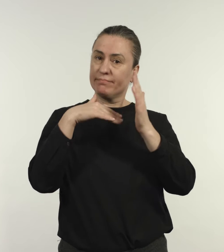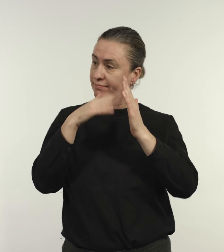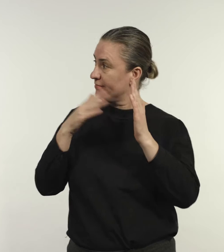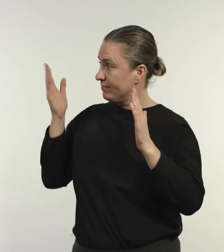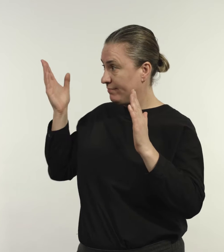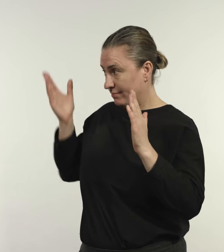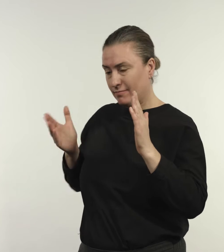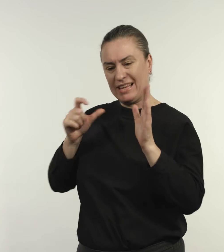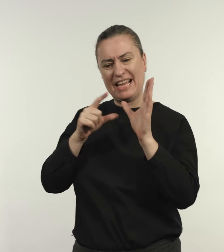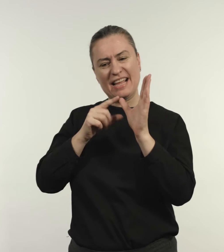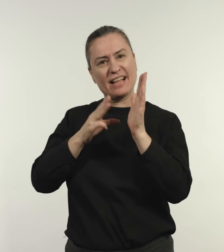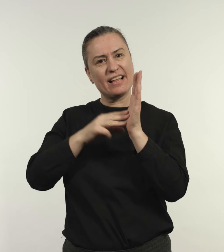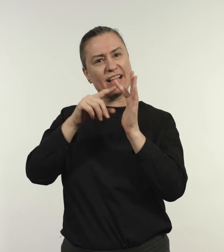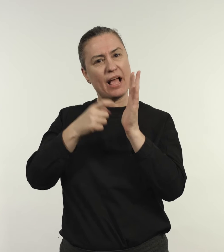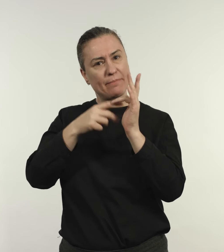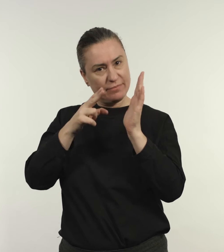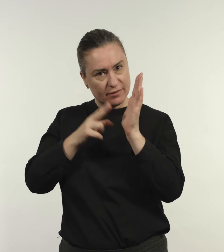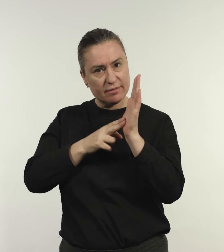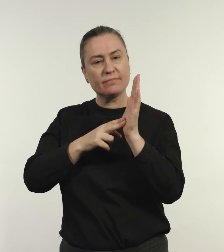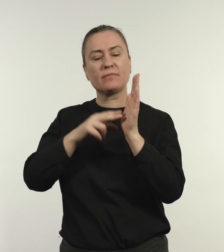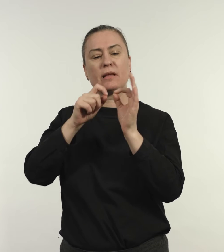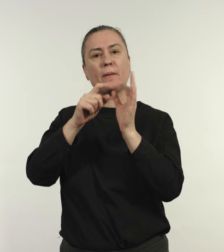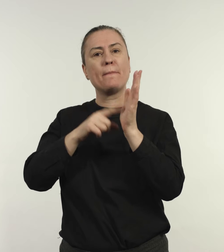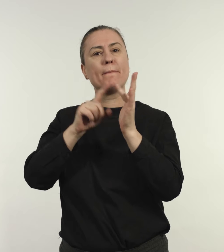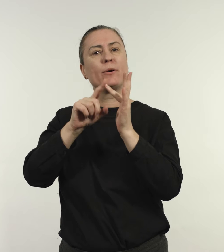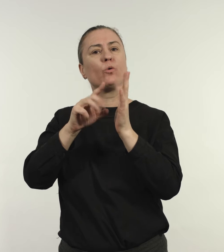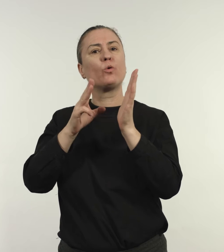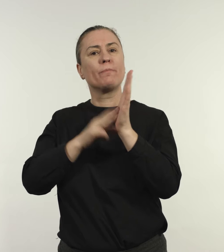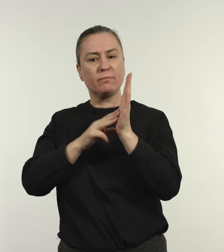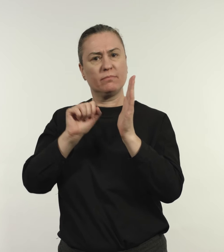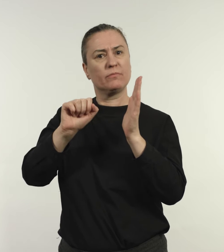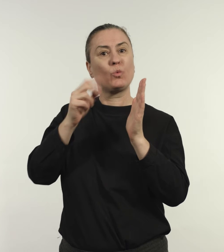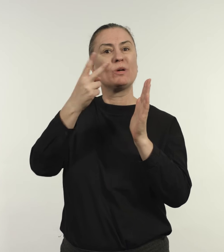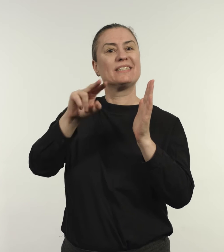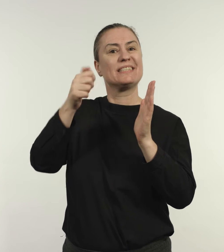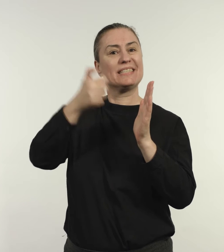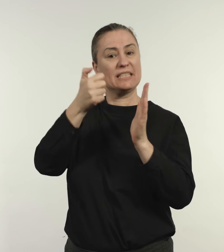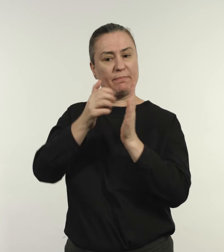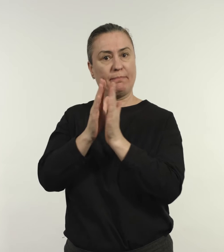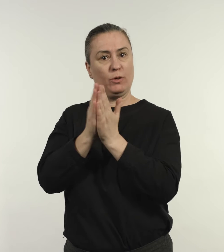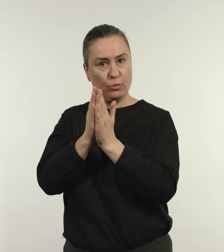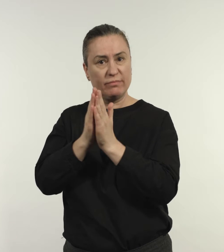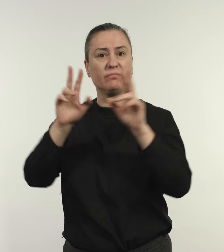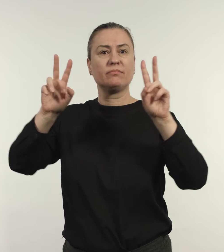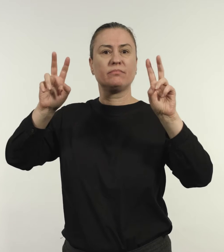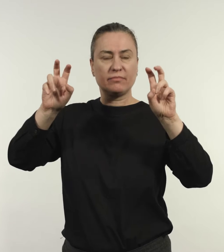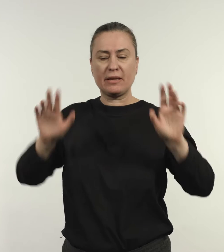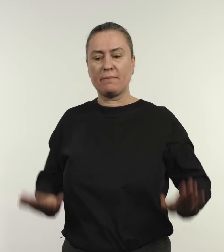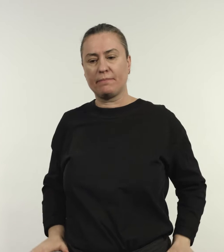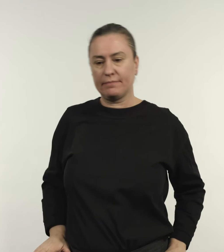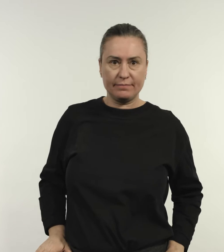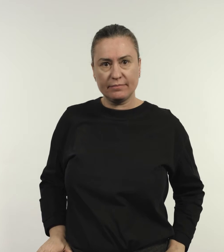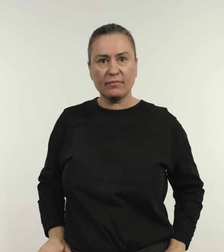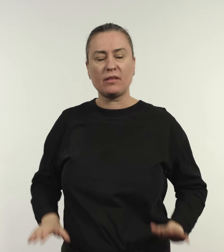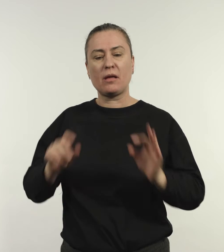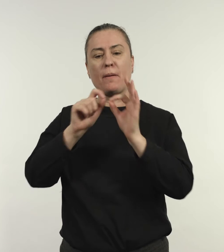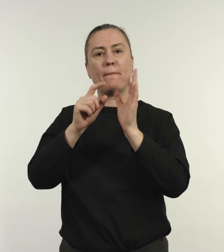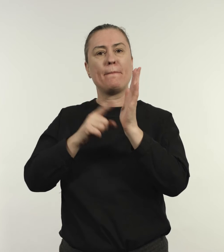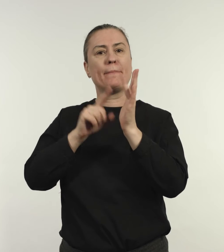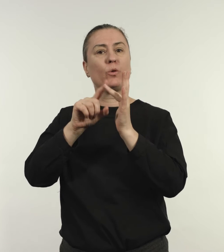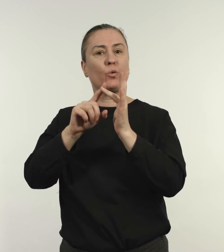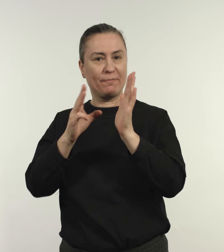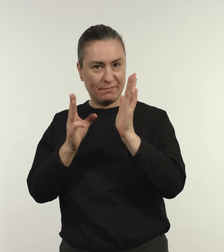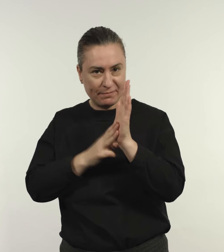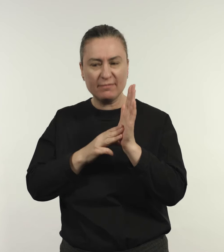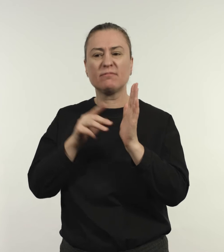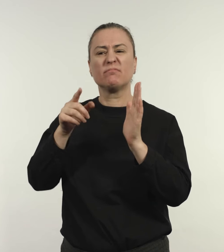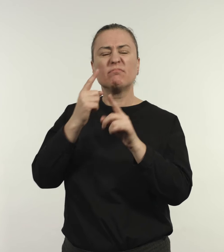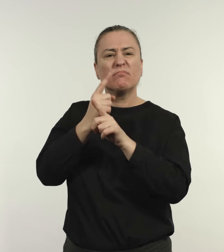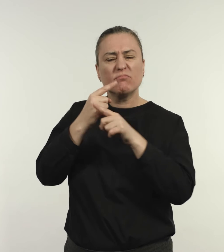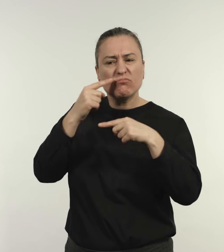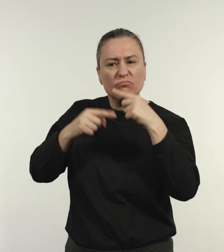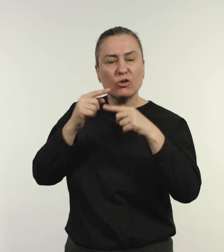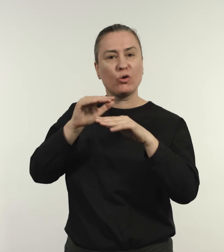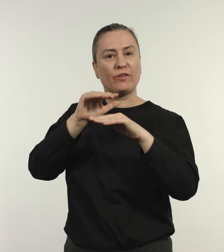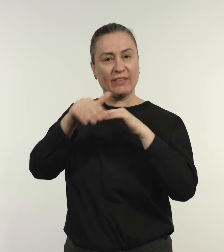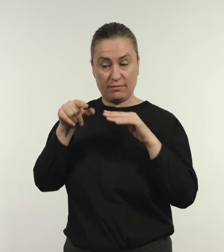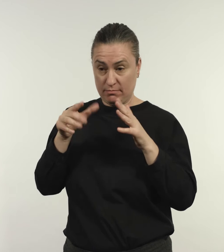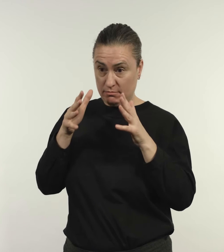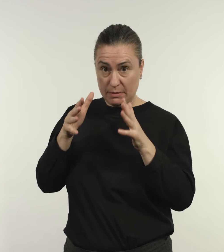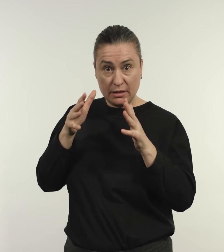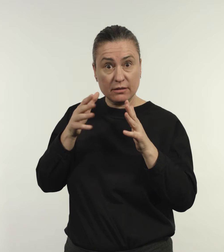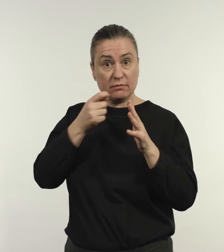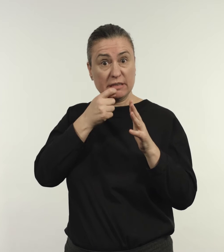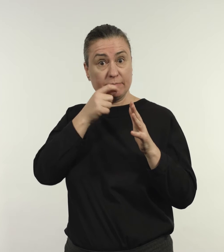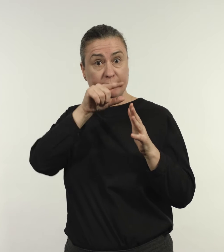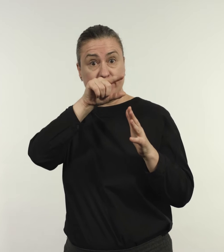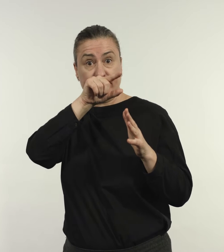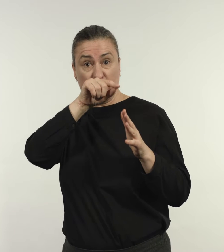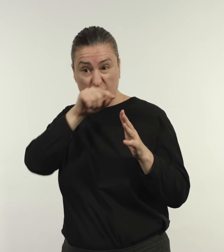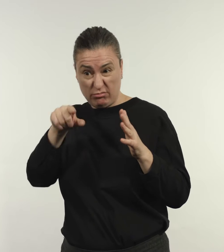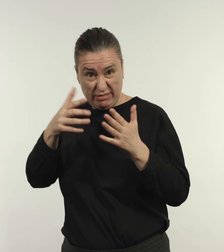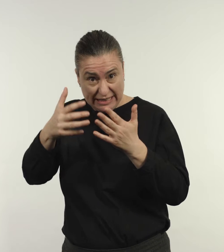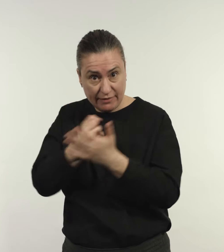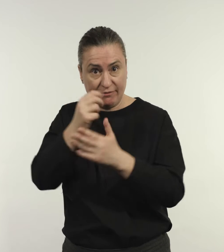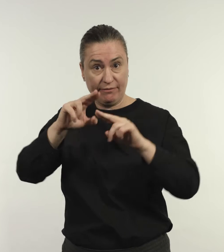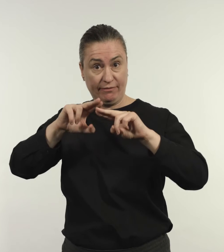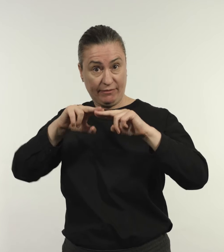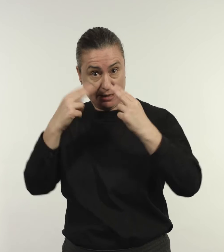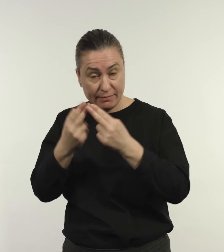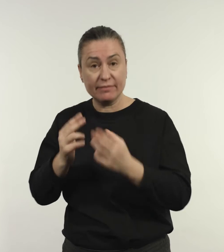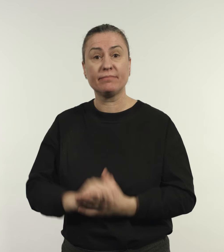Cameron Bloom’s 2016 book 'Penguin Bloom: the odd little bird who saved a family',